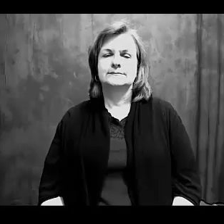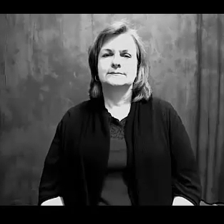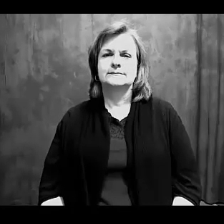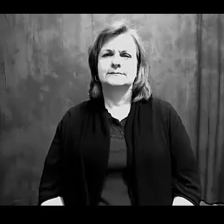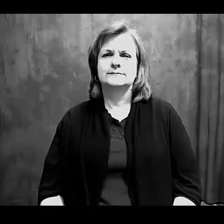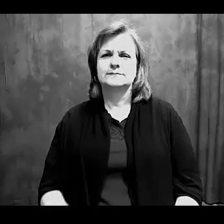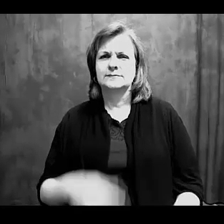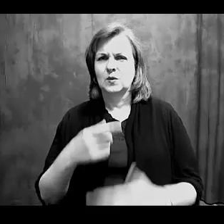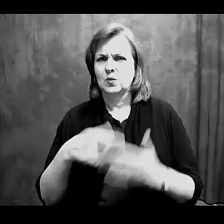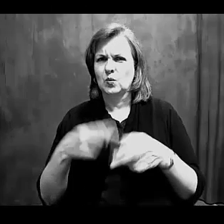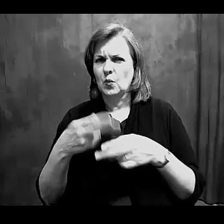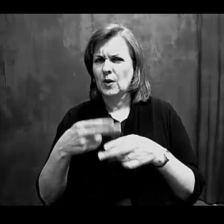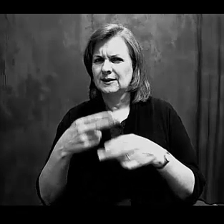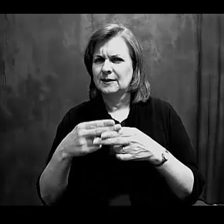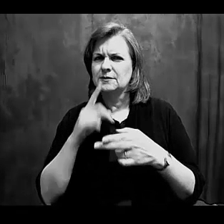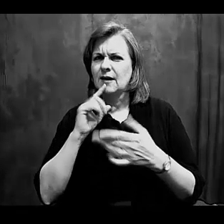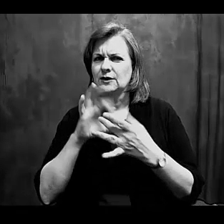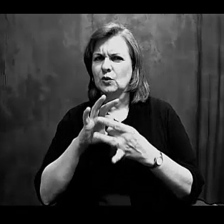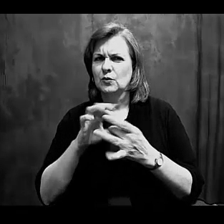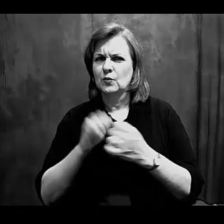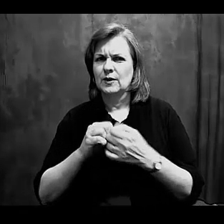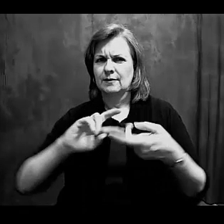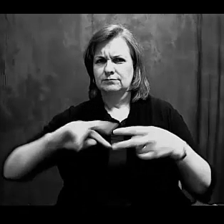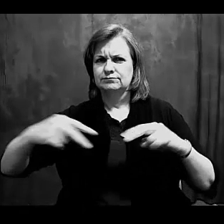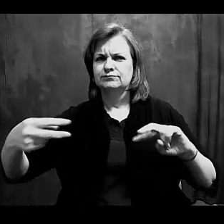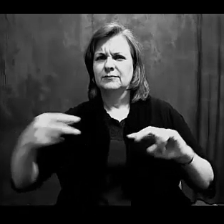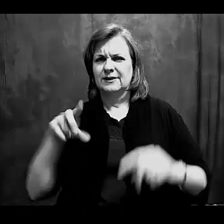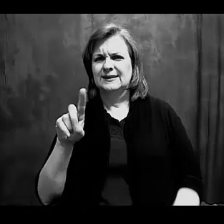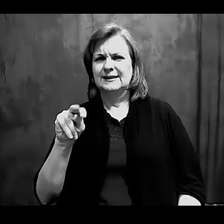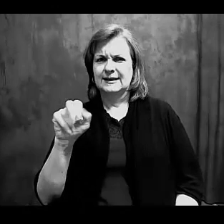what names do you know that are associated with DNA? this is actually